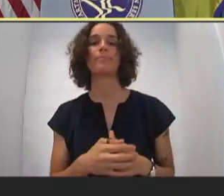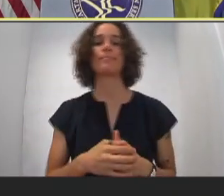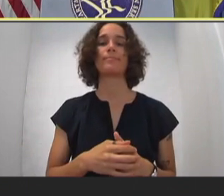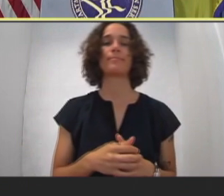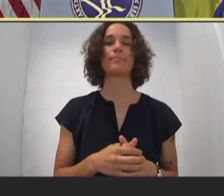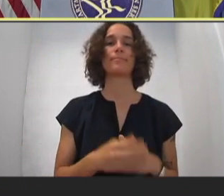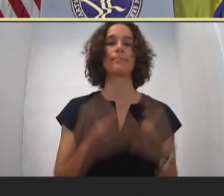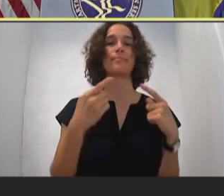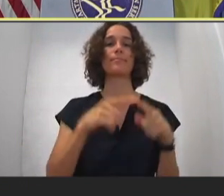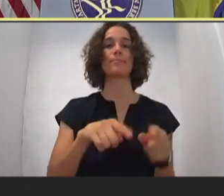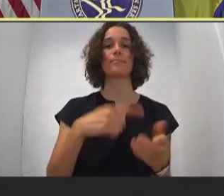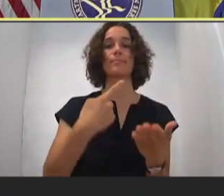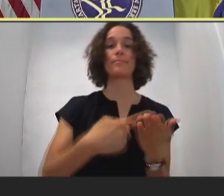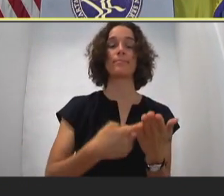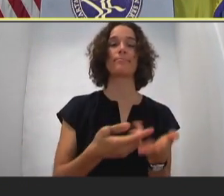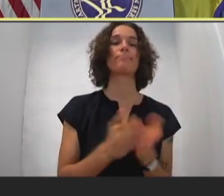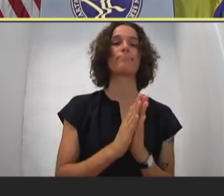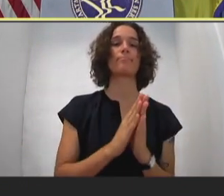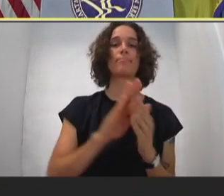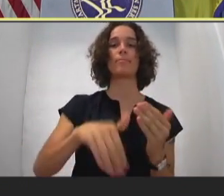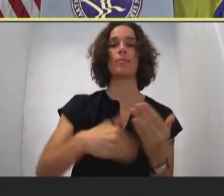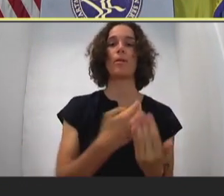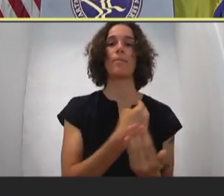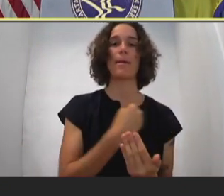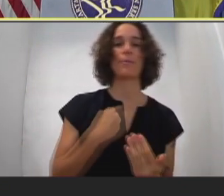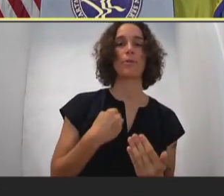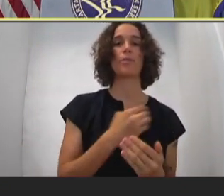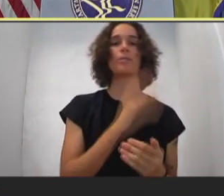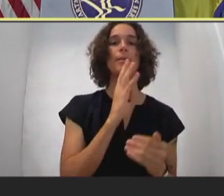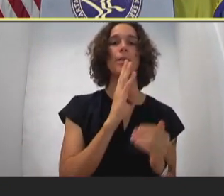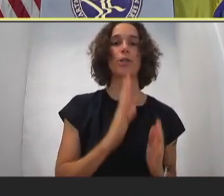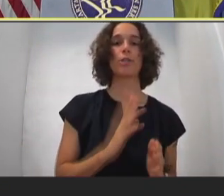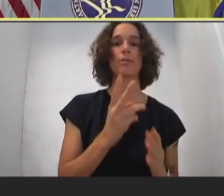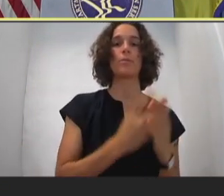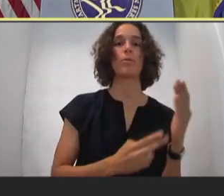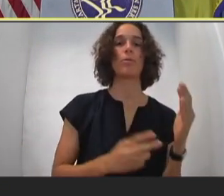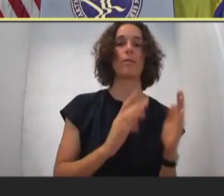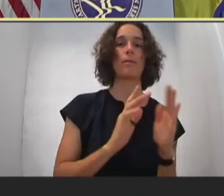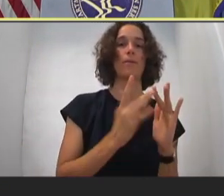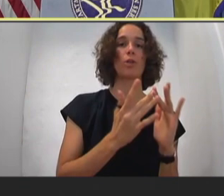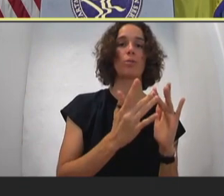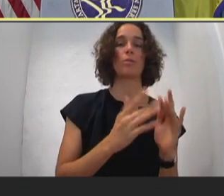discussion, I ask that all members and speakers, both virtual and in -- present,